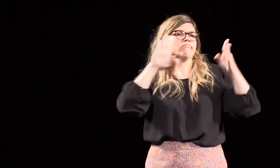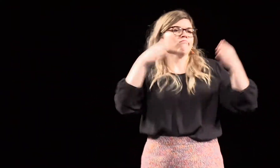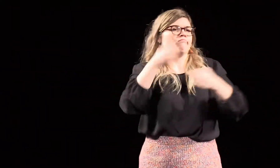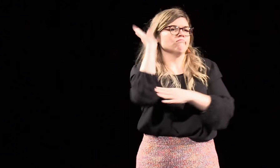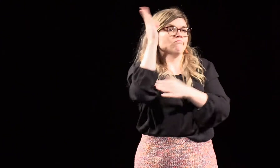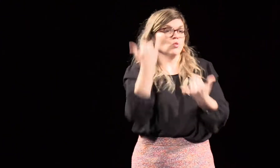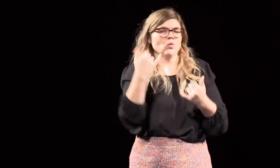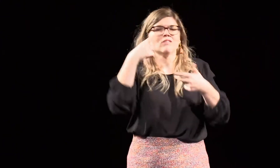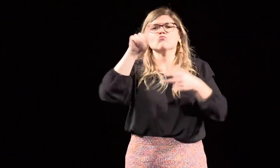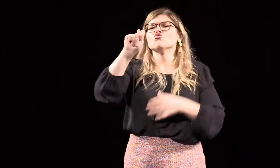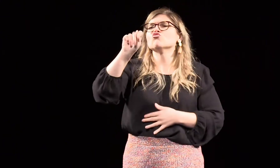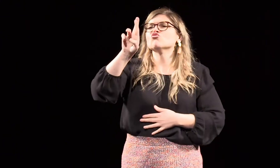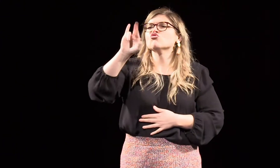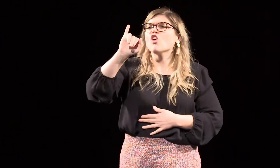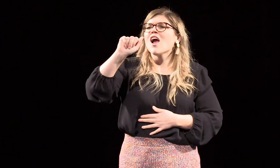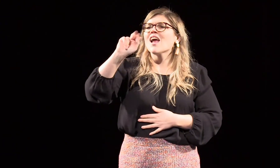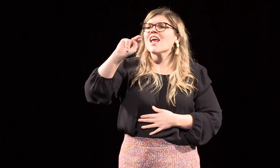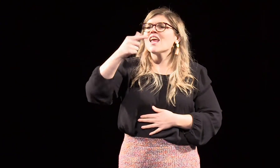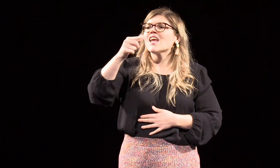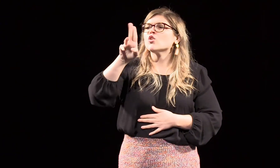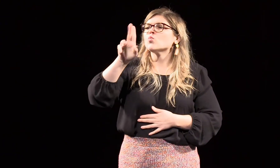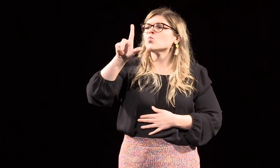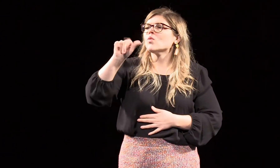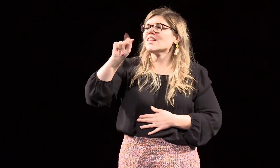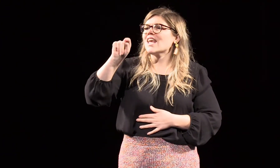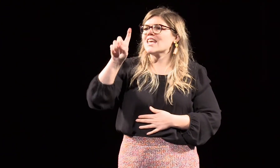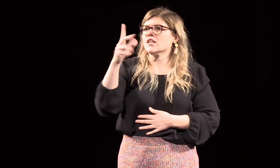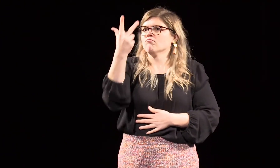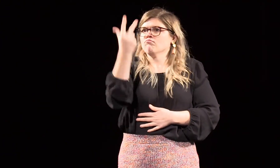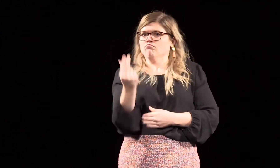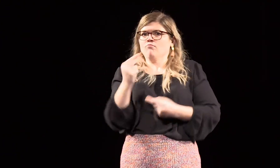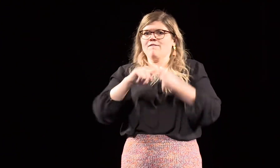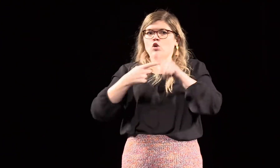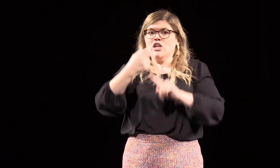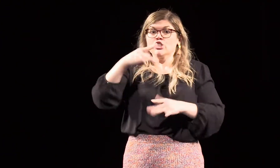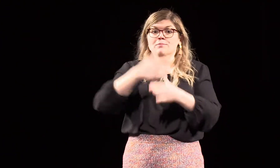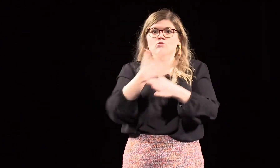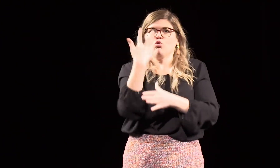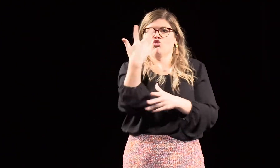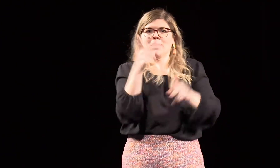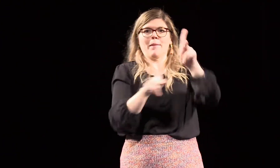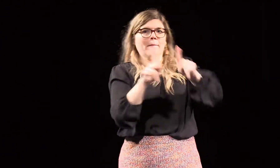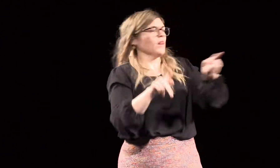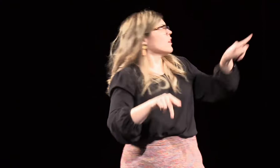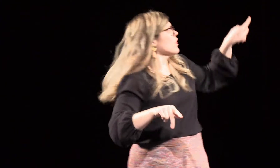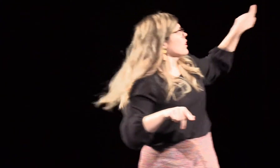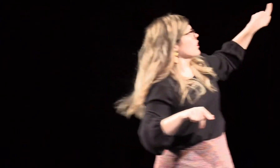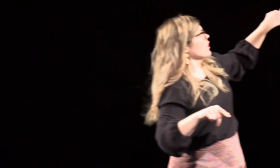So you might be wondering who these people are. Now, this is a triangular conversation.